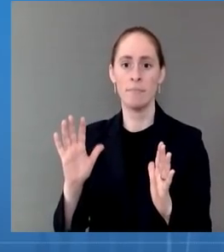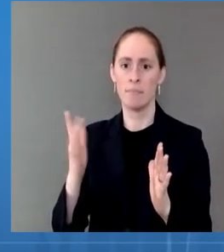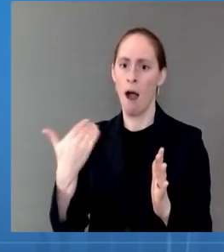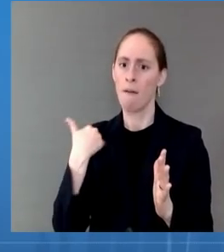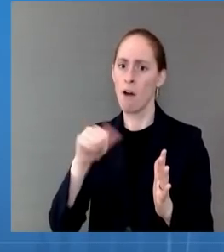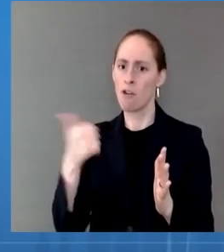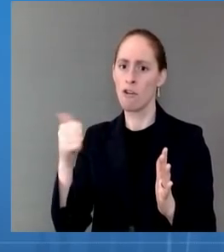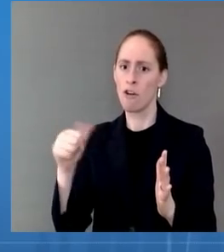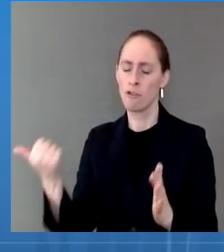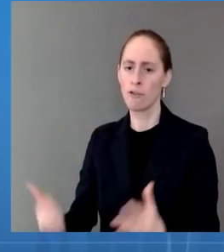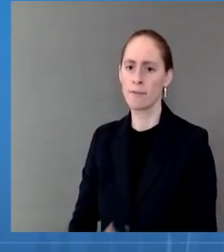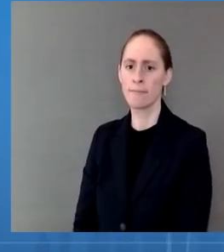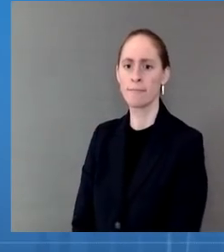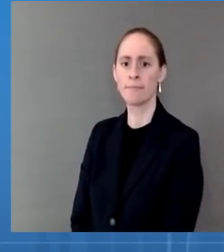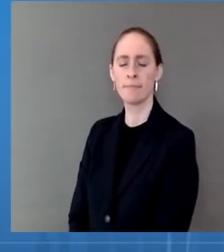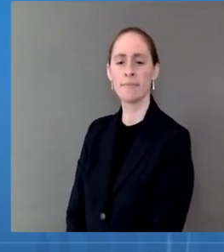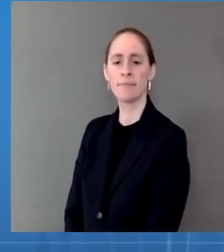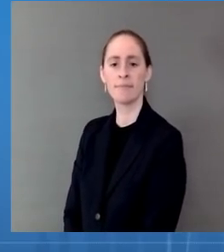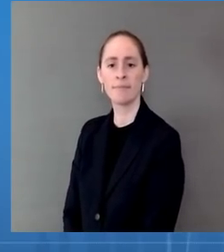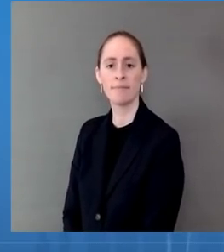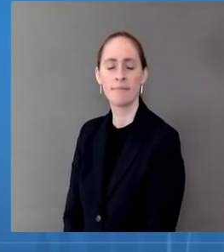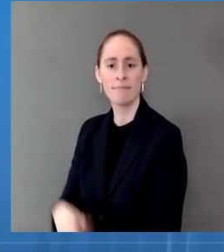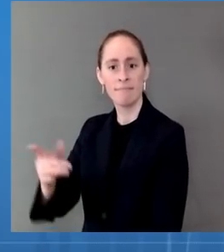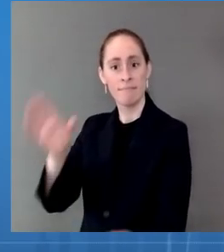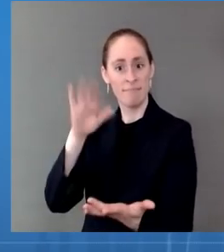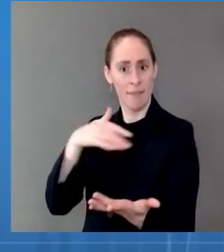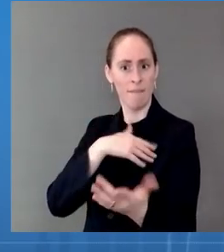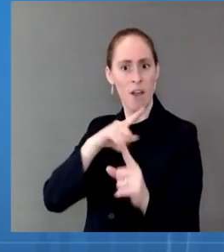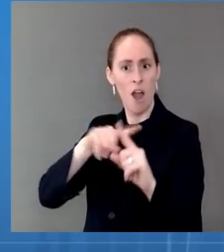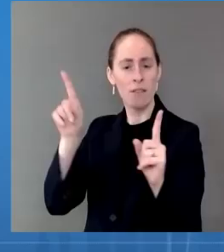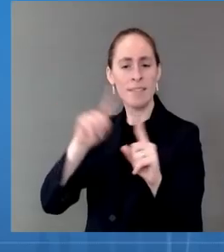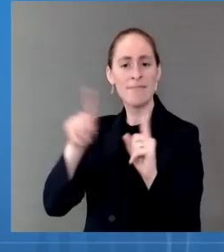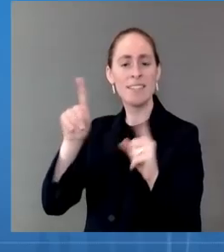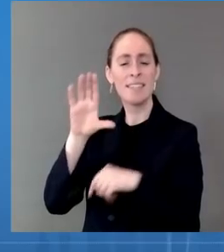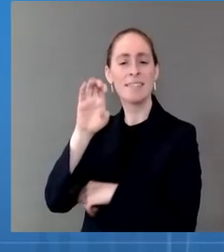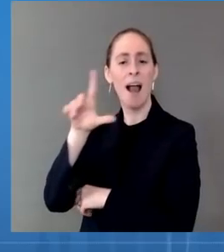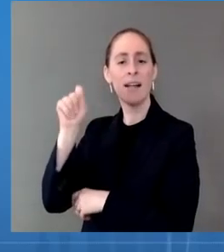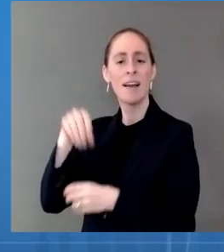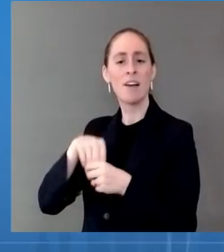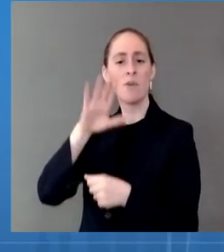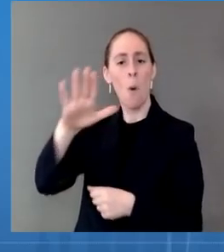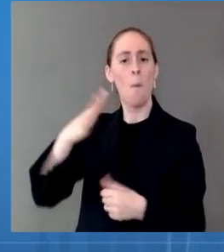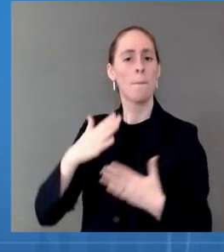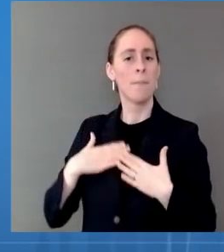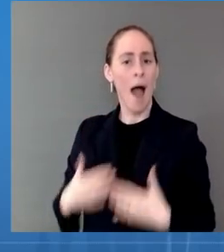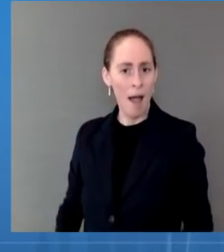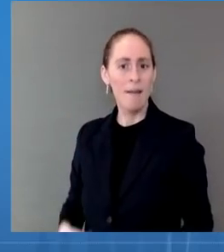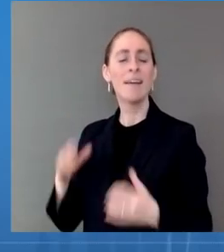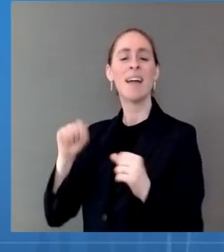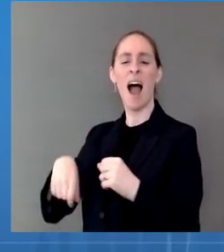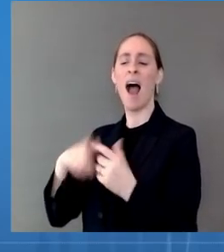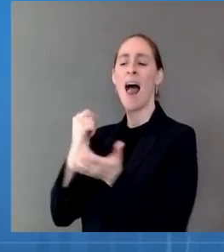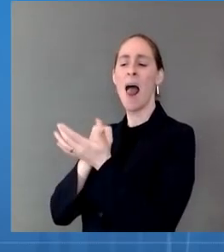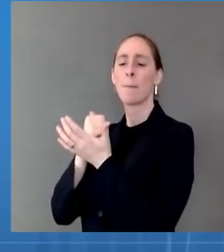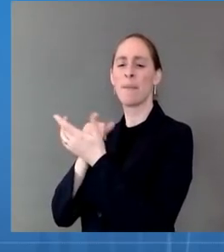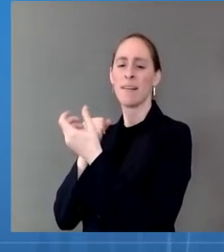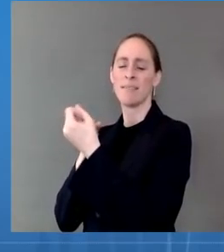subsets of T cells, CD4, CD8 T cells. All of these things, even on a two dose,